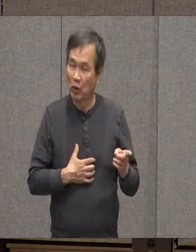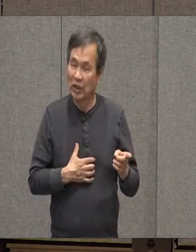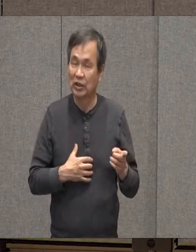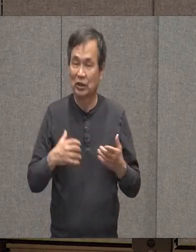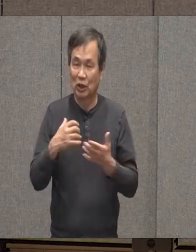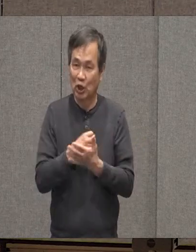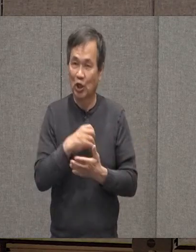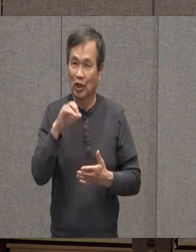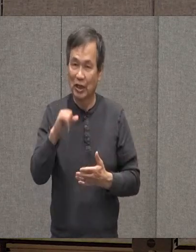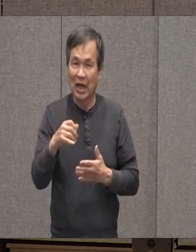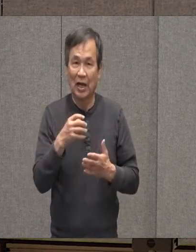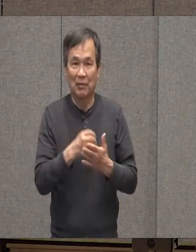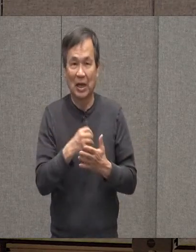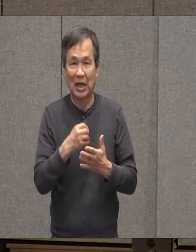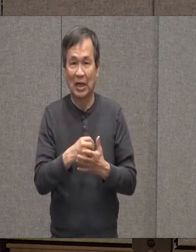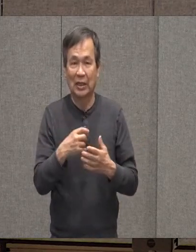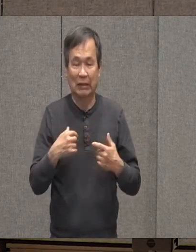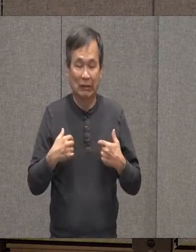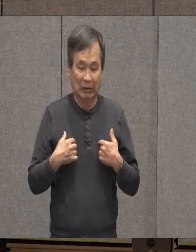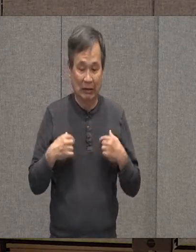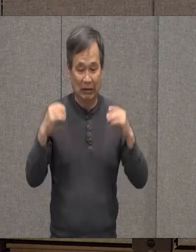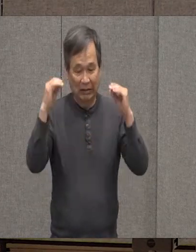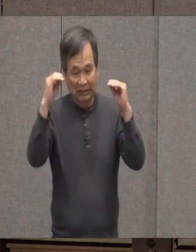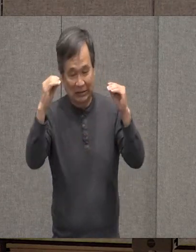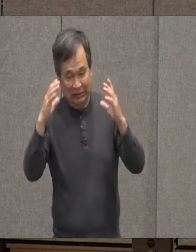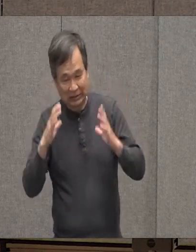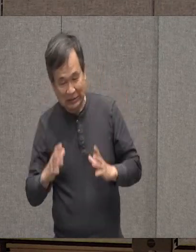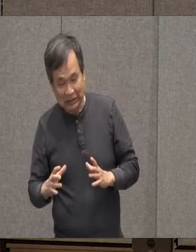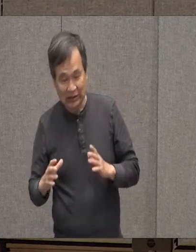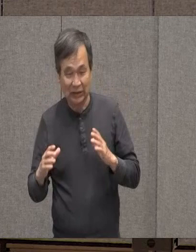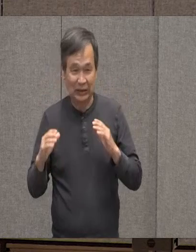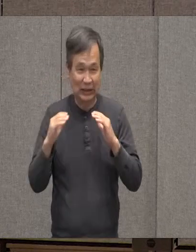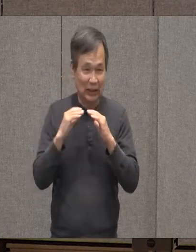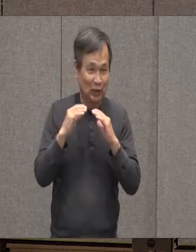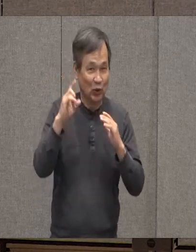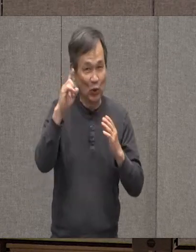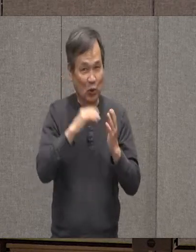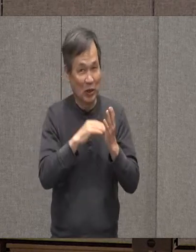Obviously as a teacher don't necessarily come even close to that figure.